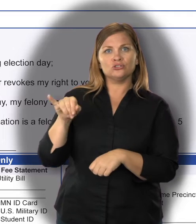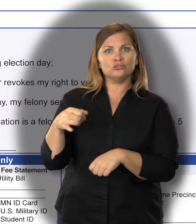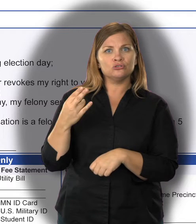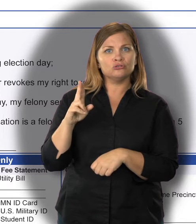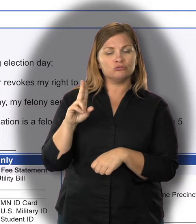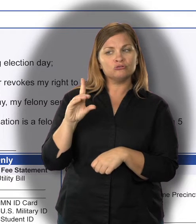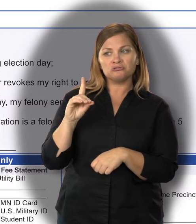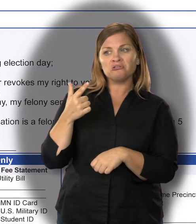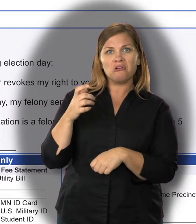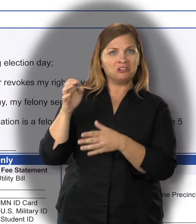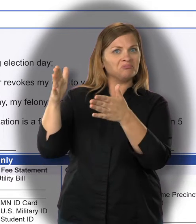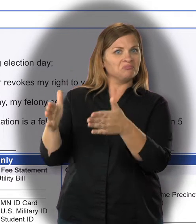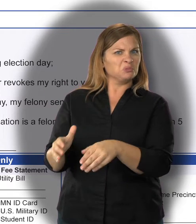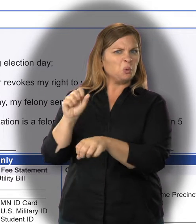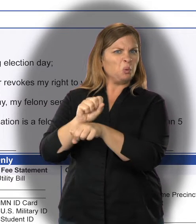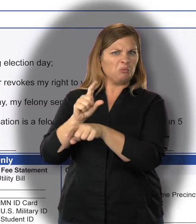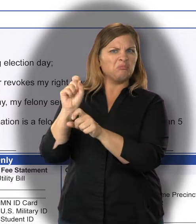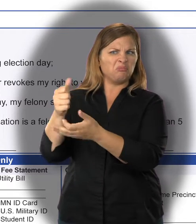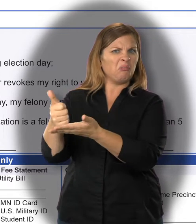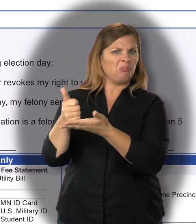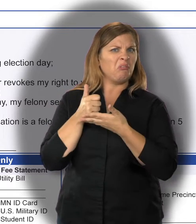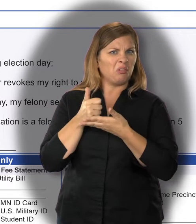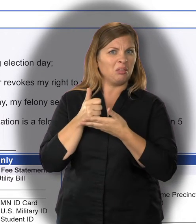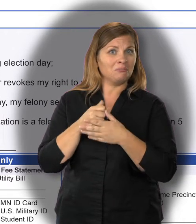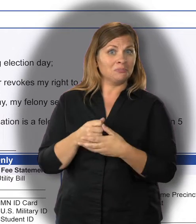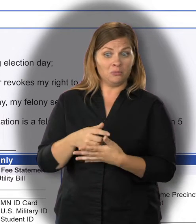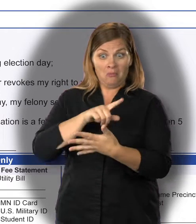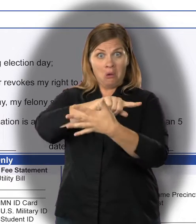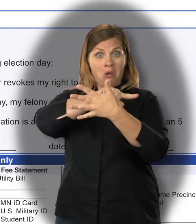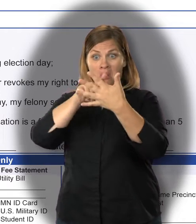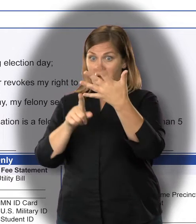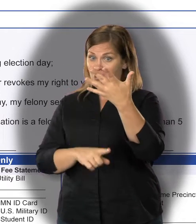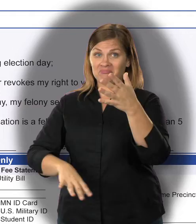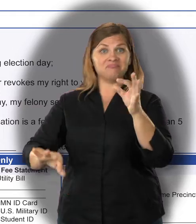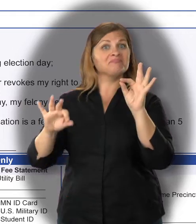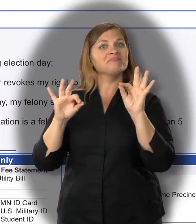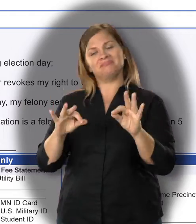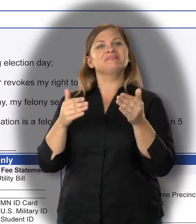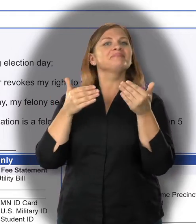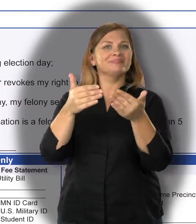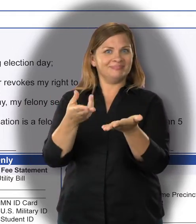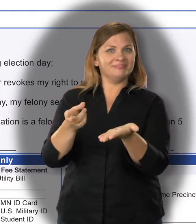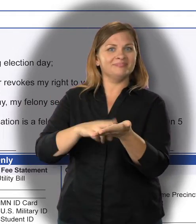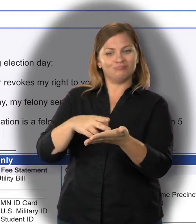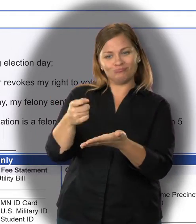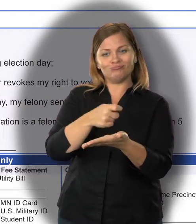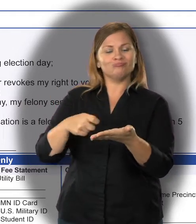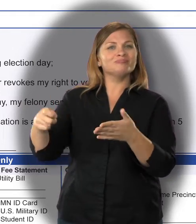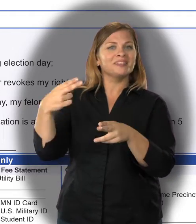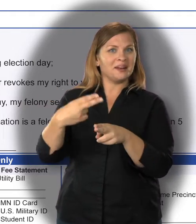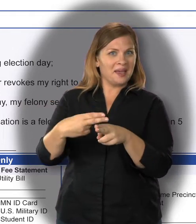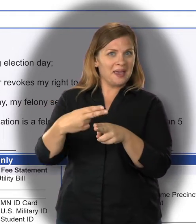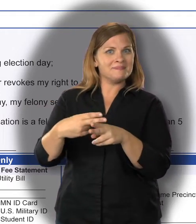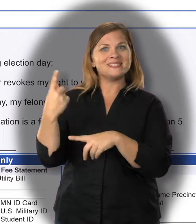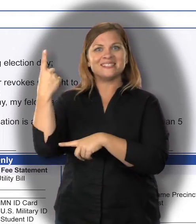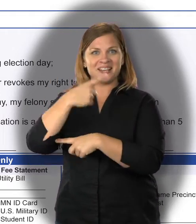If every statement applies to you, sign your name next to the X and enter the date that you completed the form.